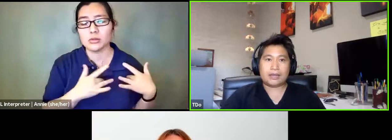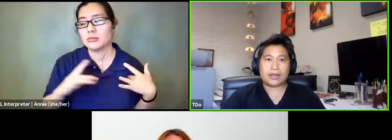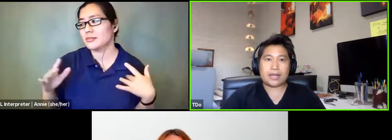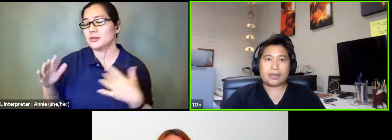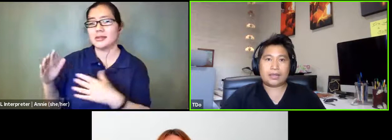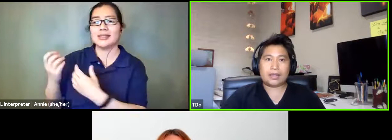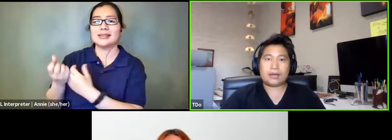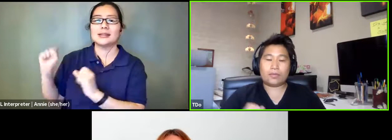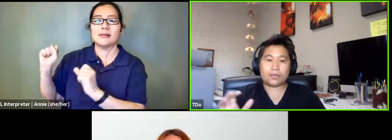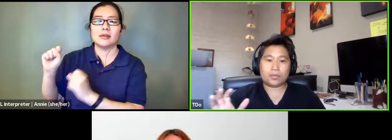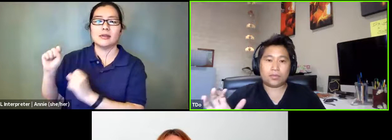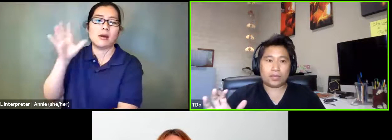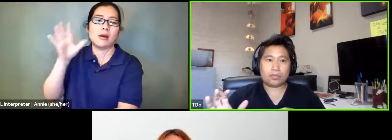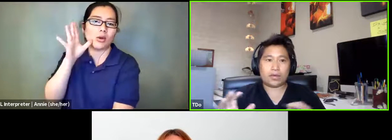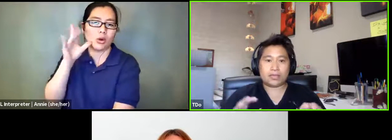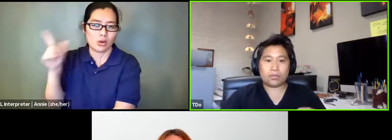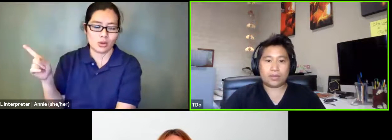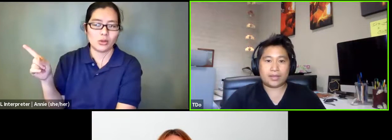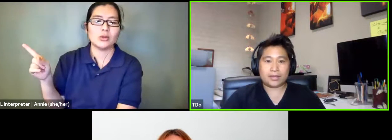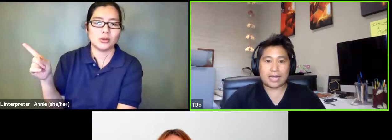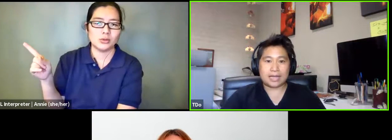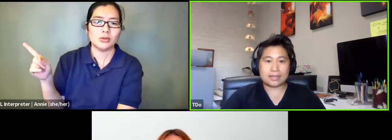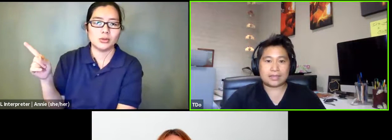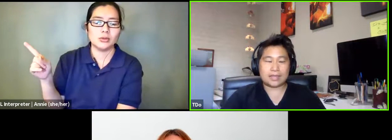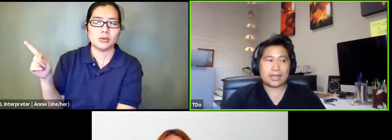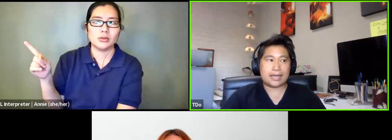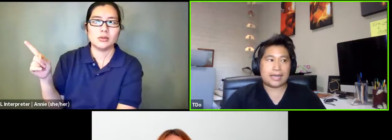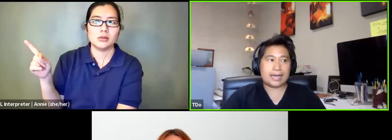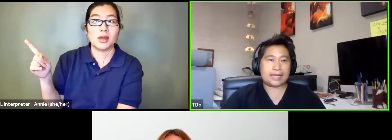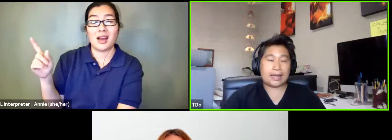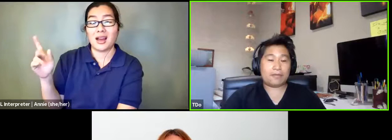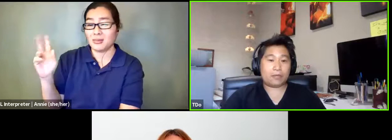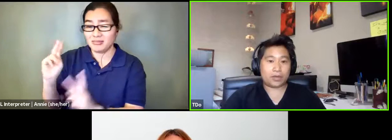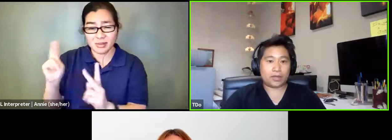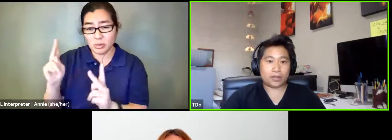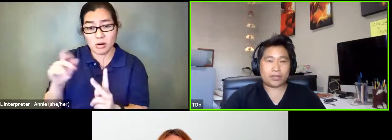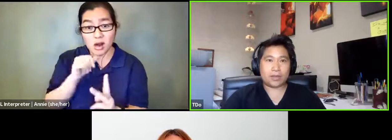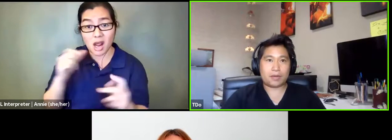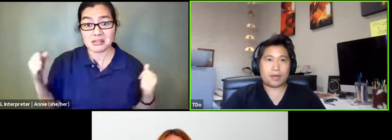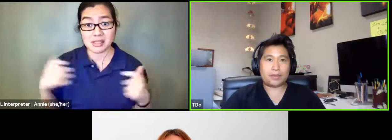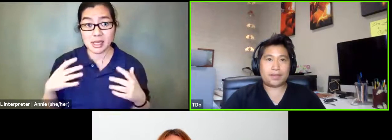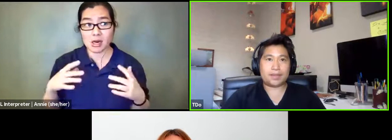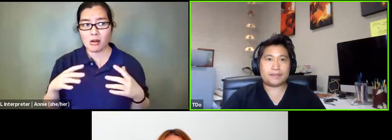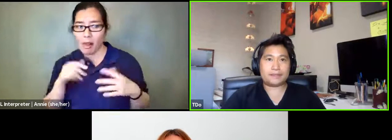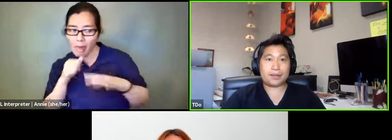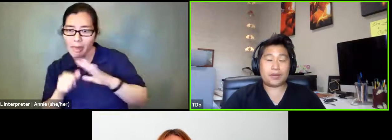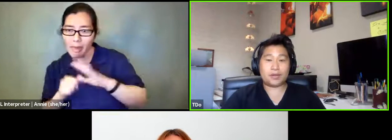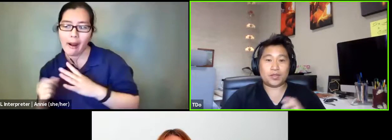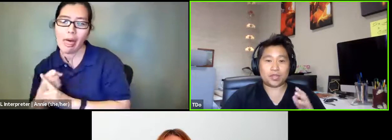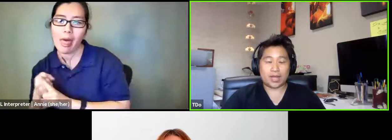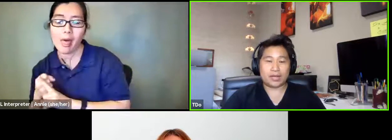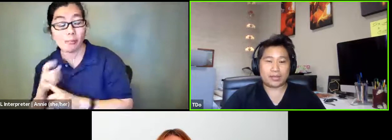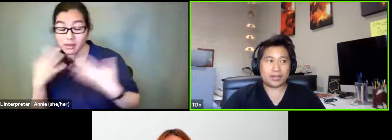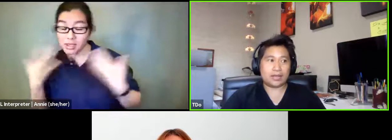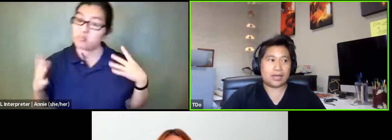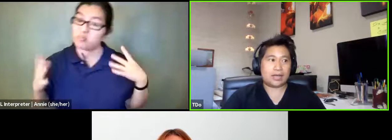given everyone has been brazen with the attacks. I am really close to my mom. I’m an only child,